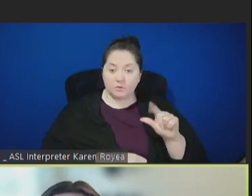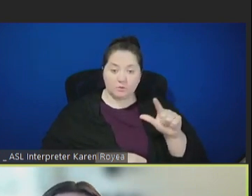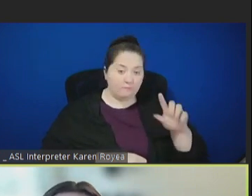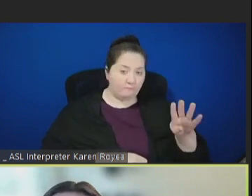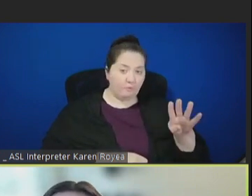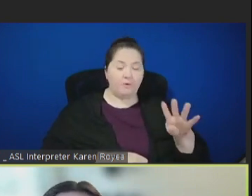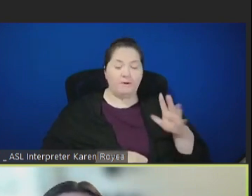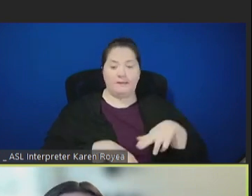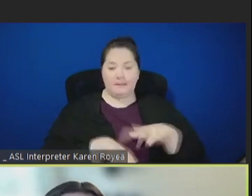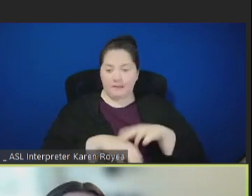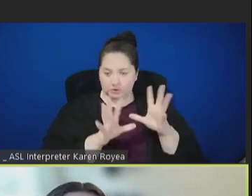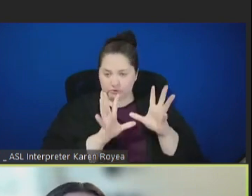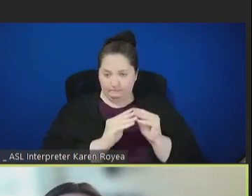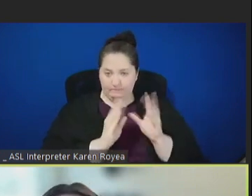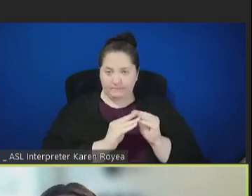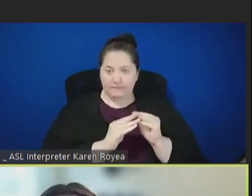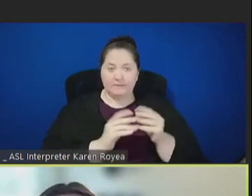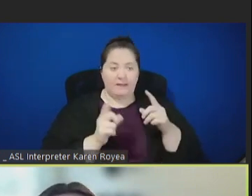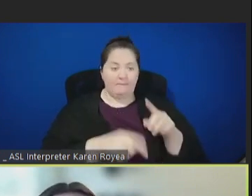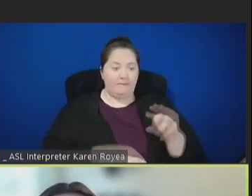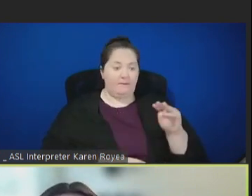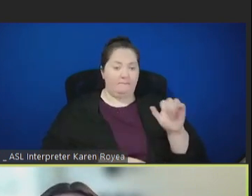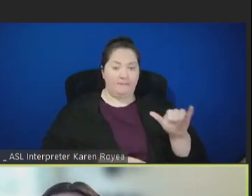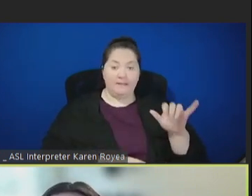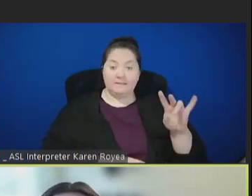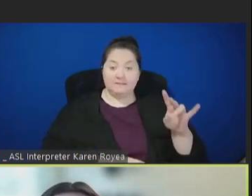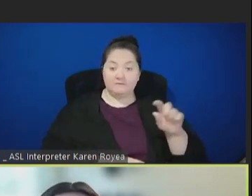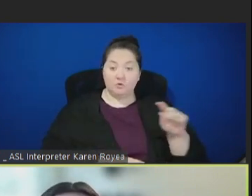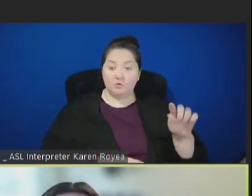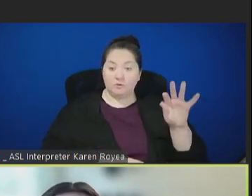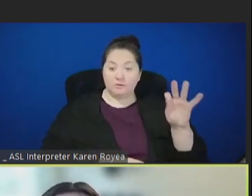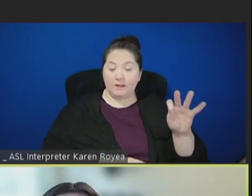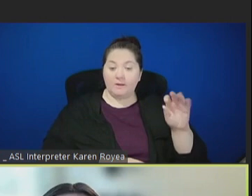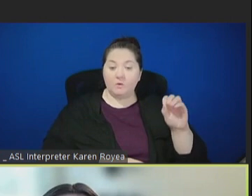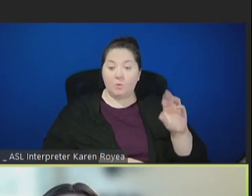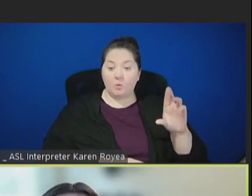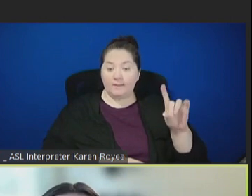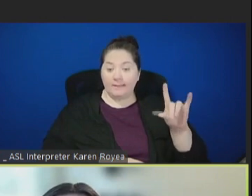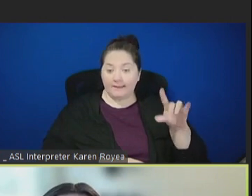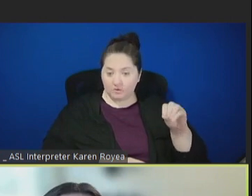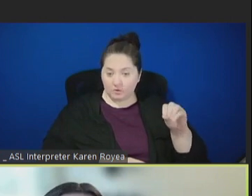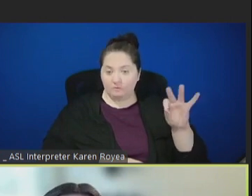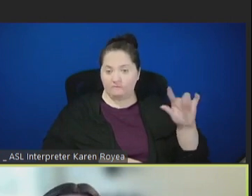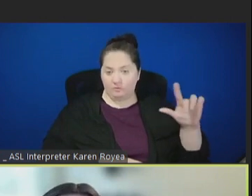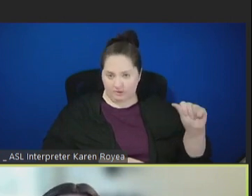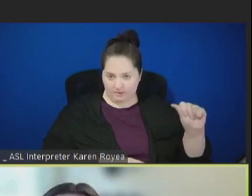which will take place May 7 through 9 in Orlando, Florida. And this meeting provides an annual